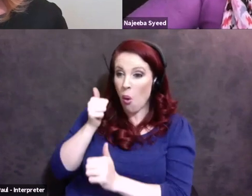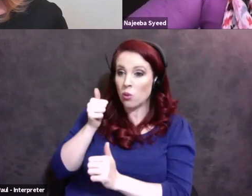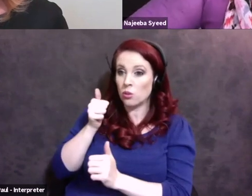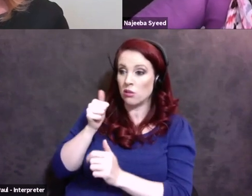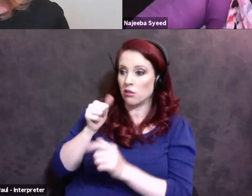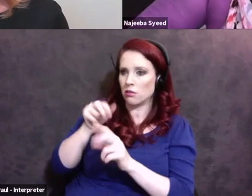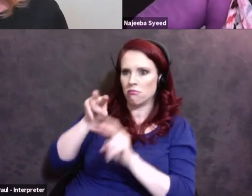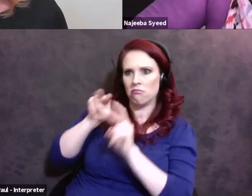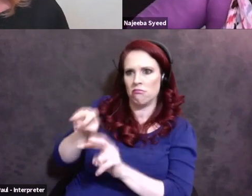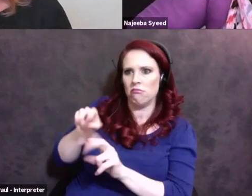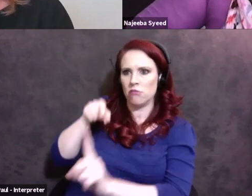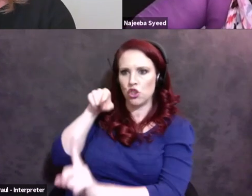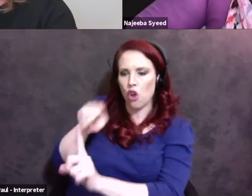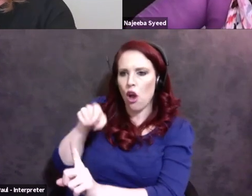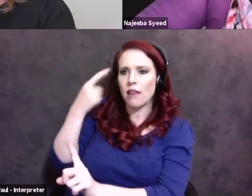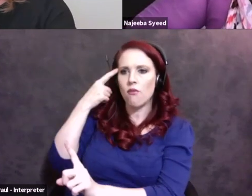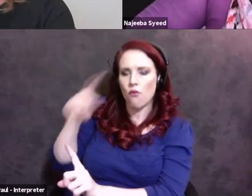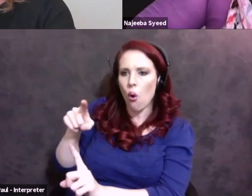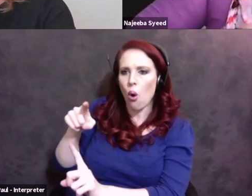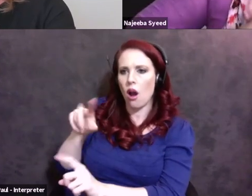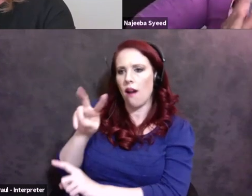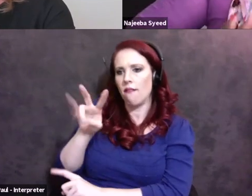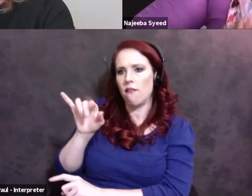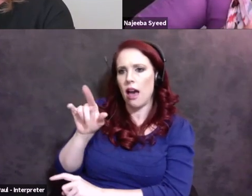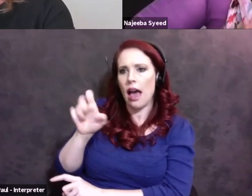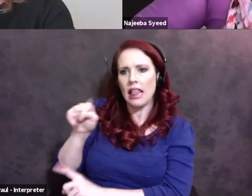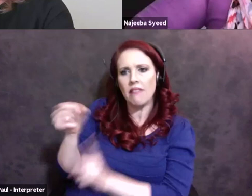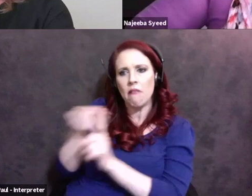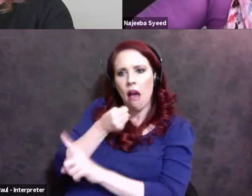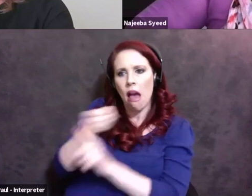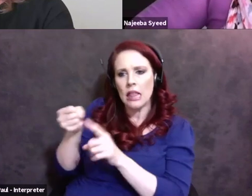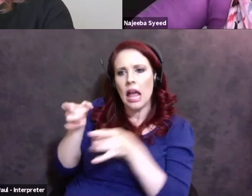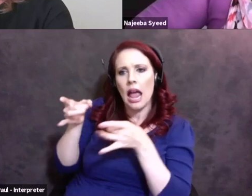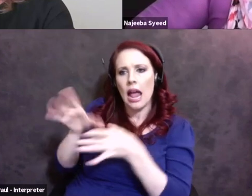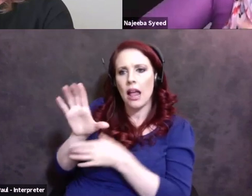hate crimes and I think that's important to keep in mind.